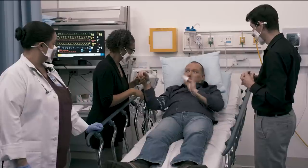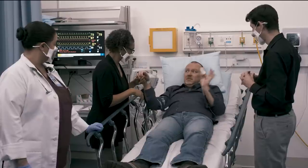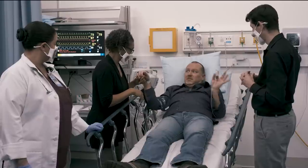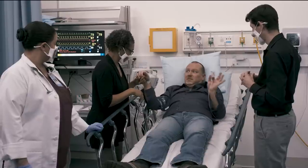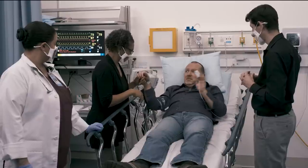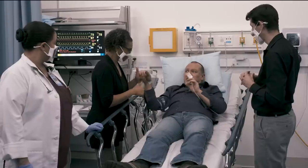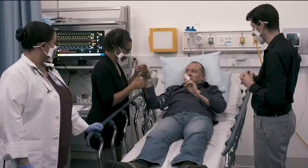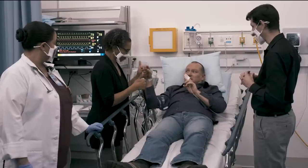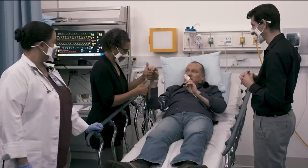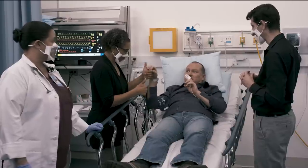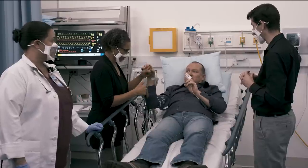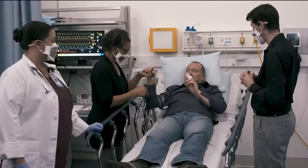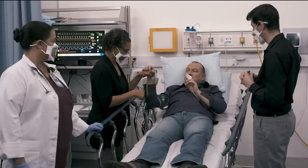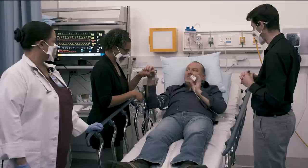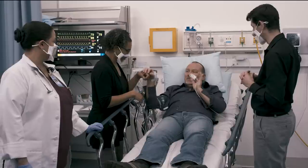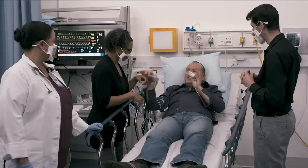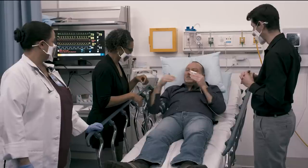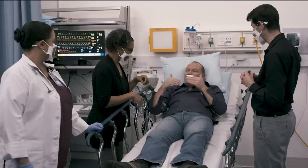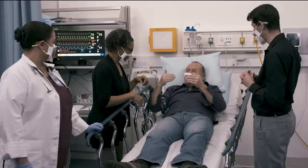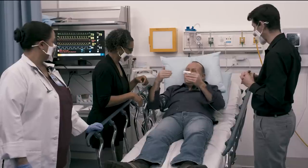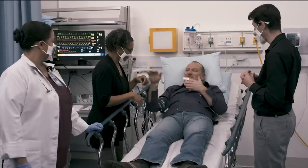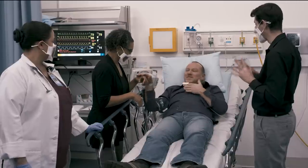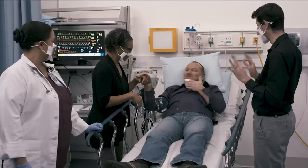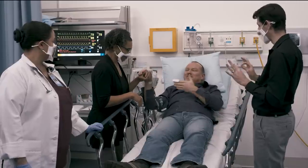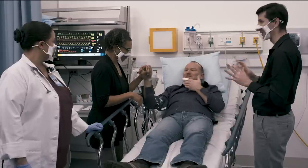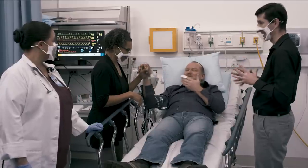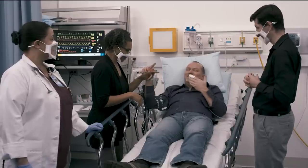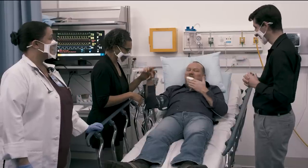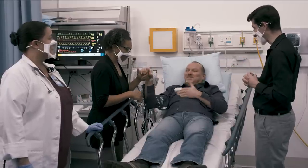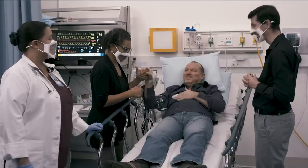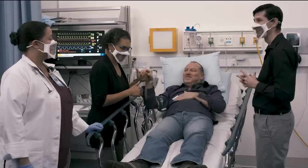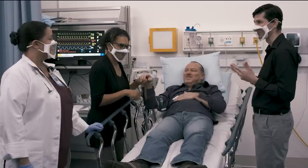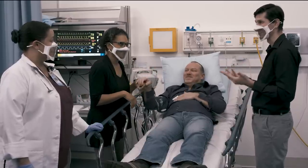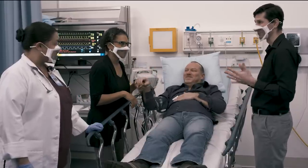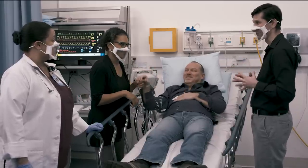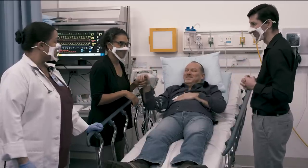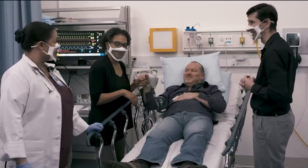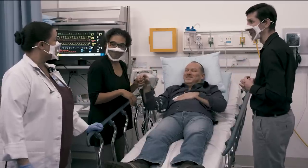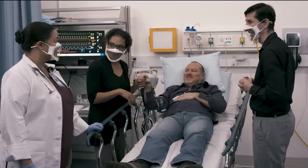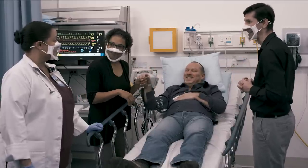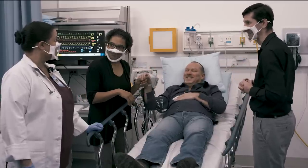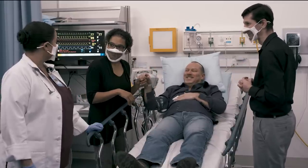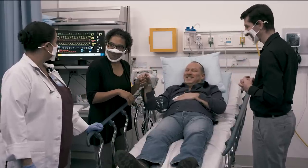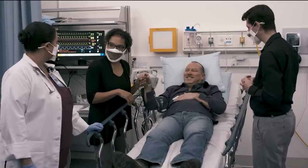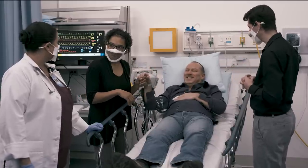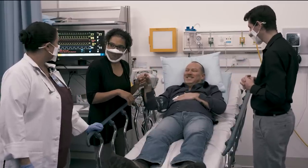He’s checking to make sure we are in a good place. And now…okay, great. Let’s go ahead.